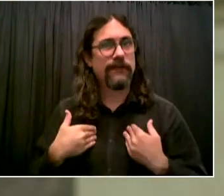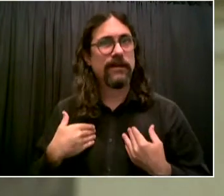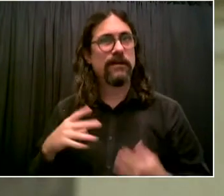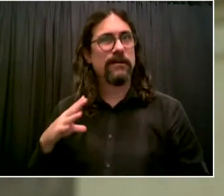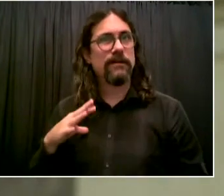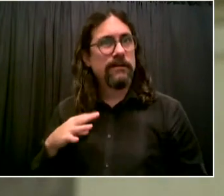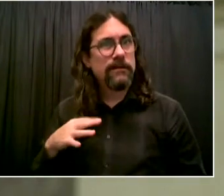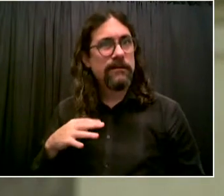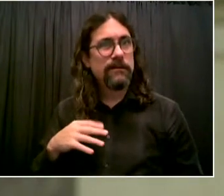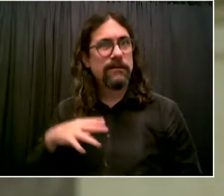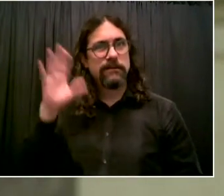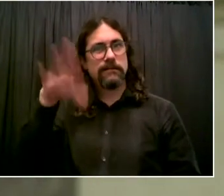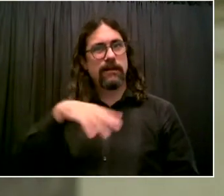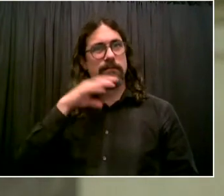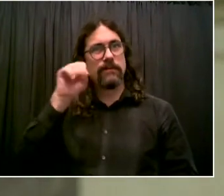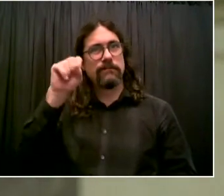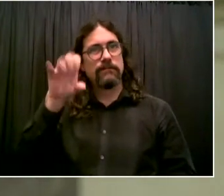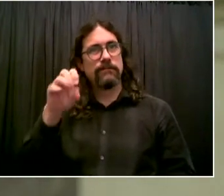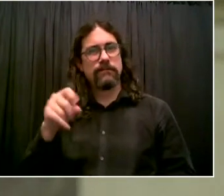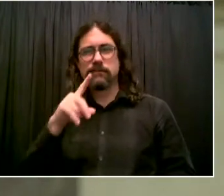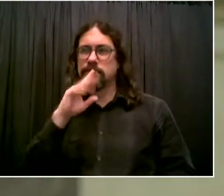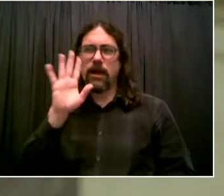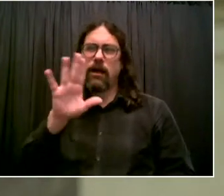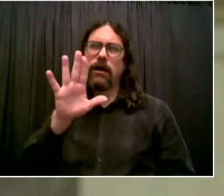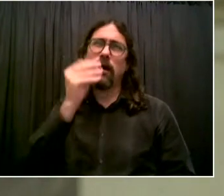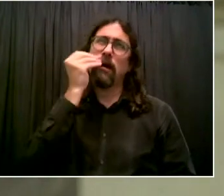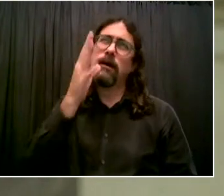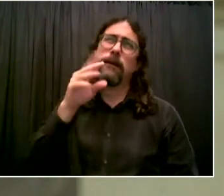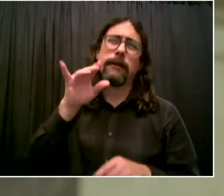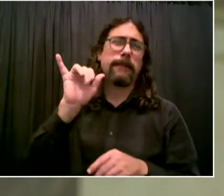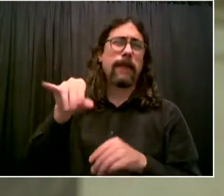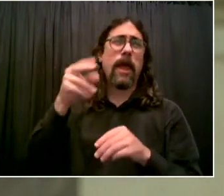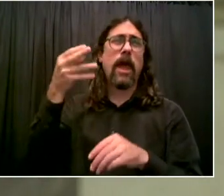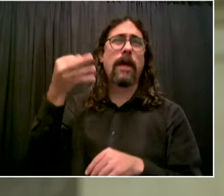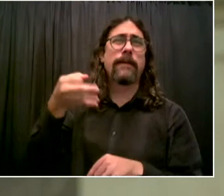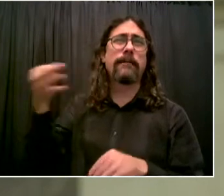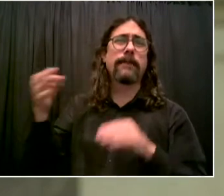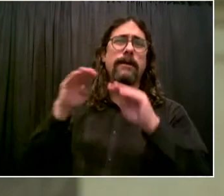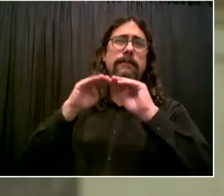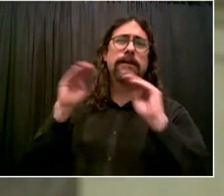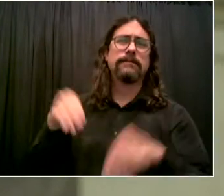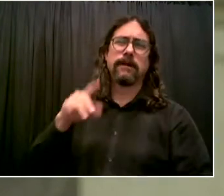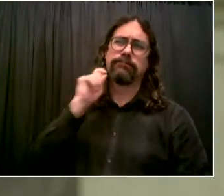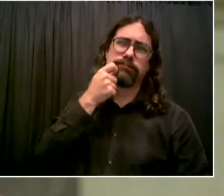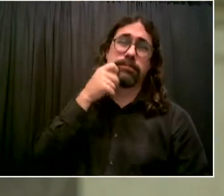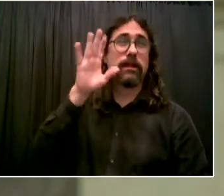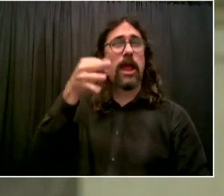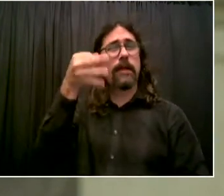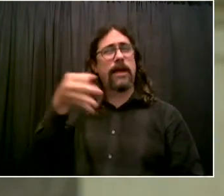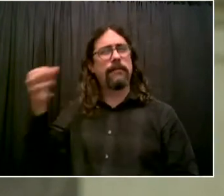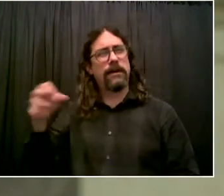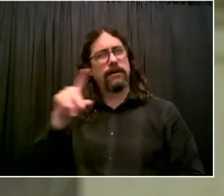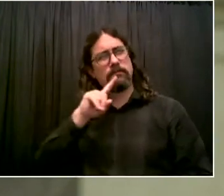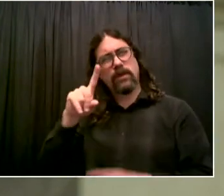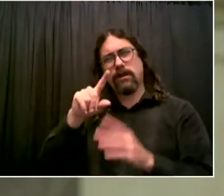WILL WARMS MY HEART WITH JOY.